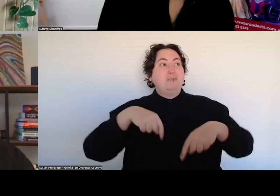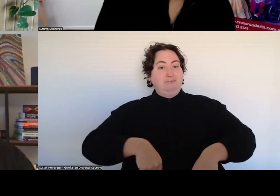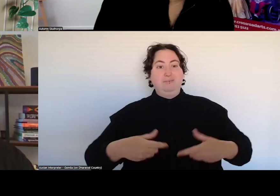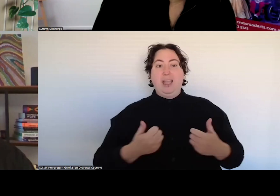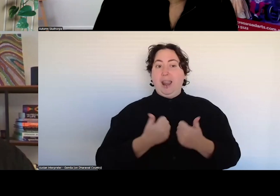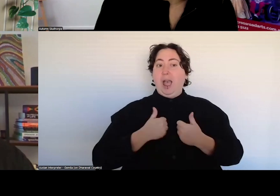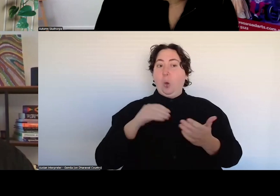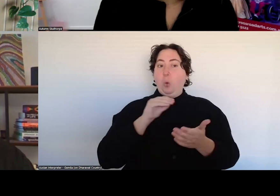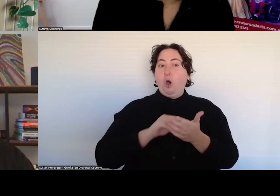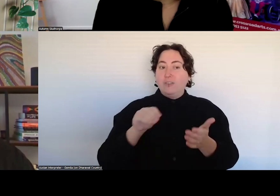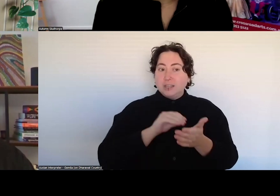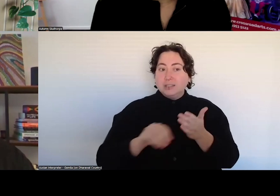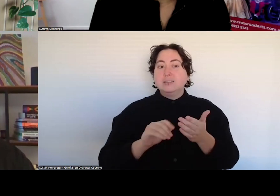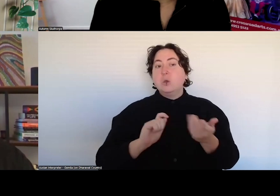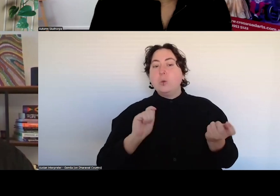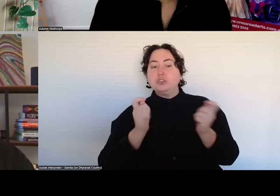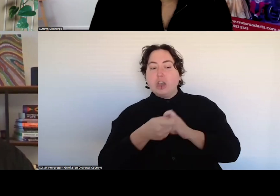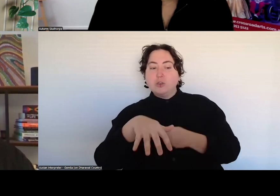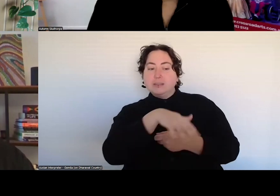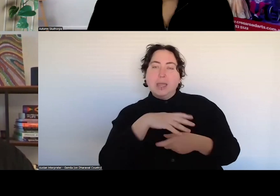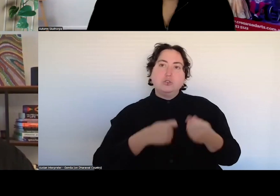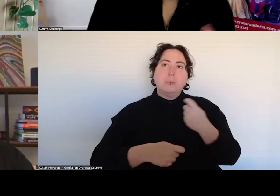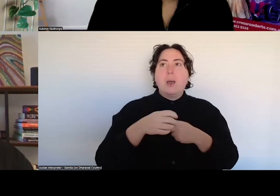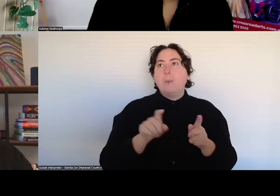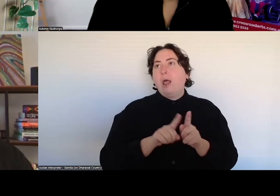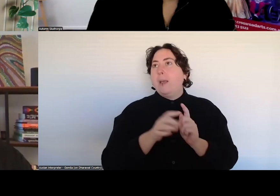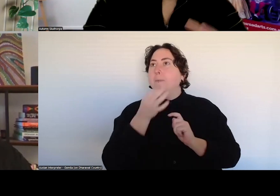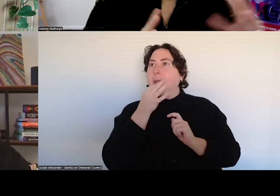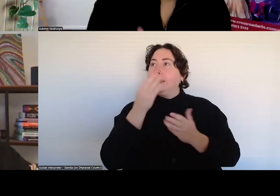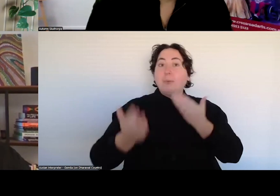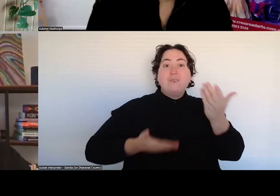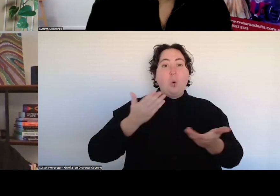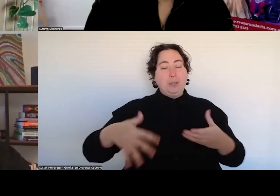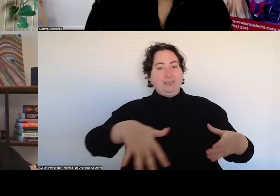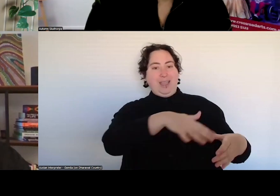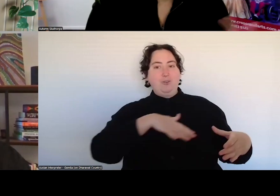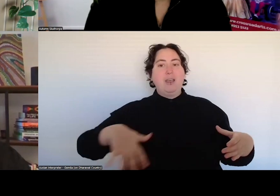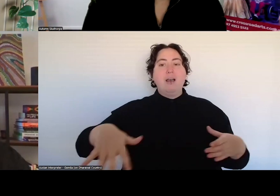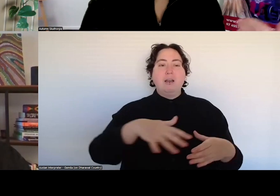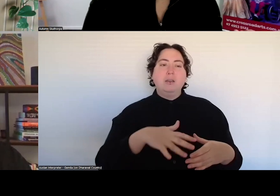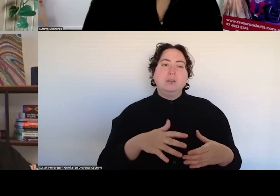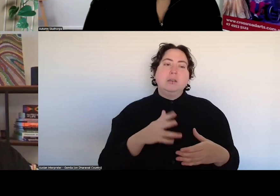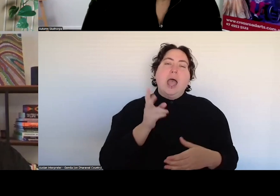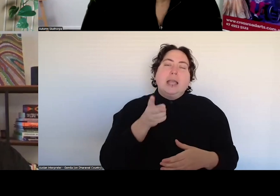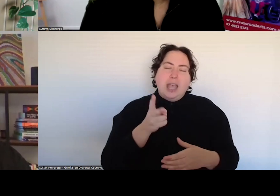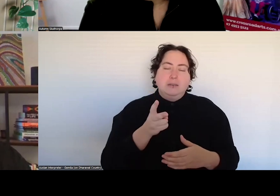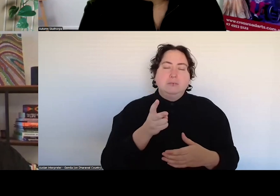converted the space into a mini performance. Again, it is nuanced and related to our community